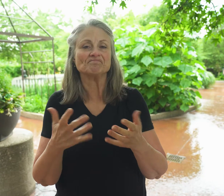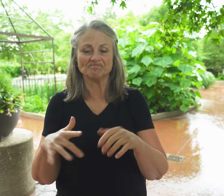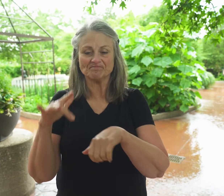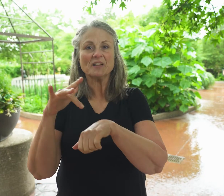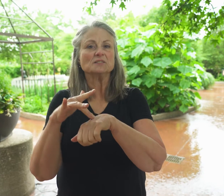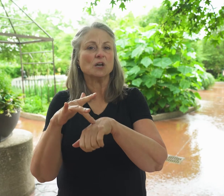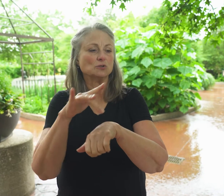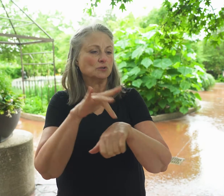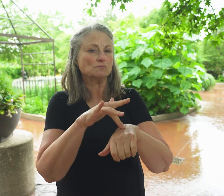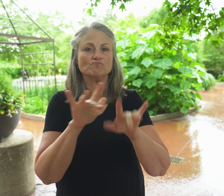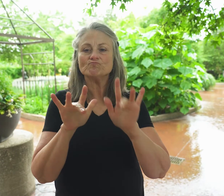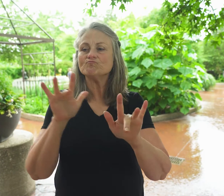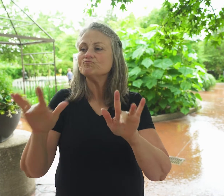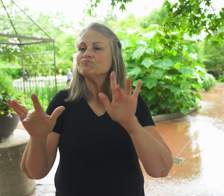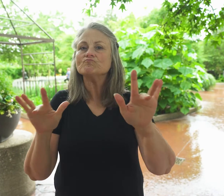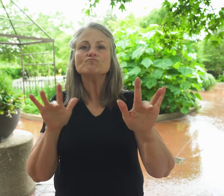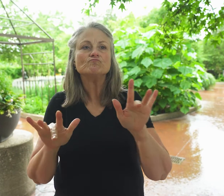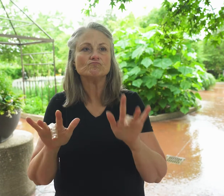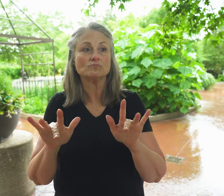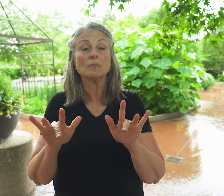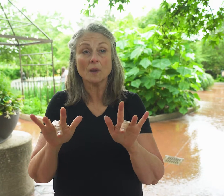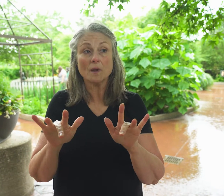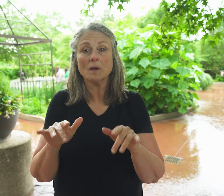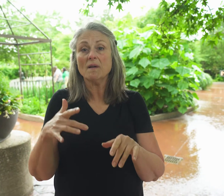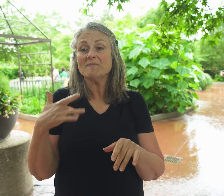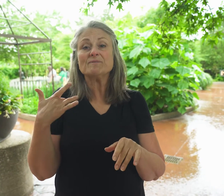We sign it like this. We can touch things or sign it like that.